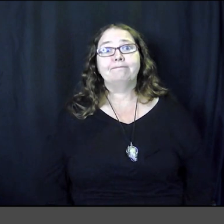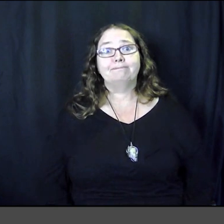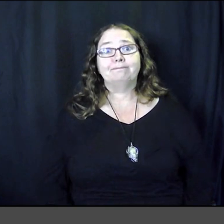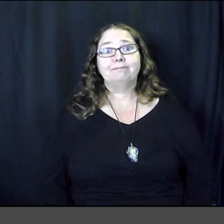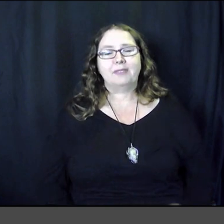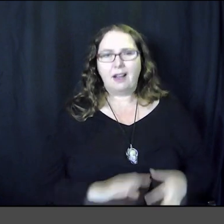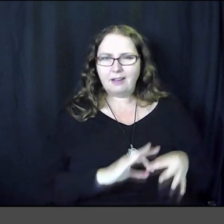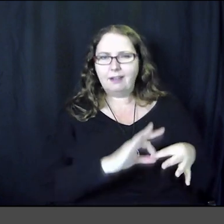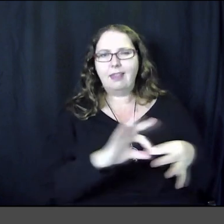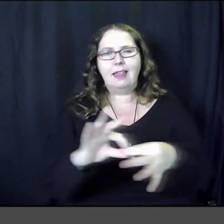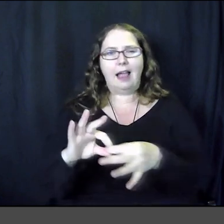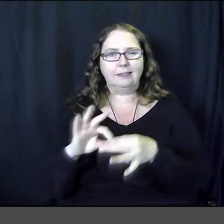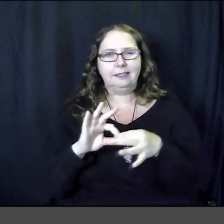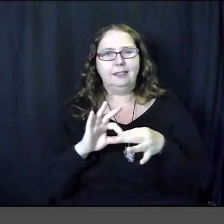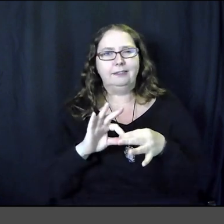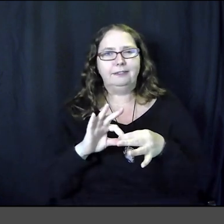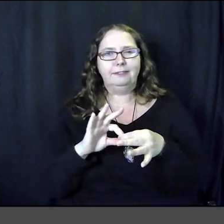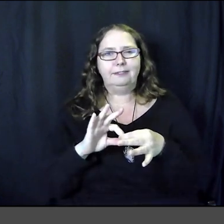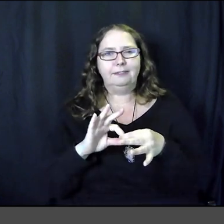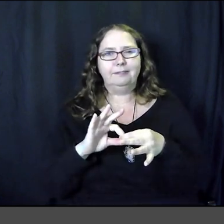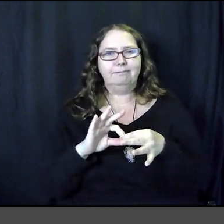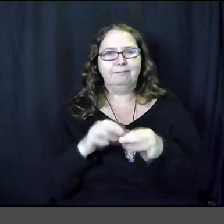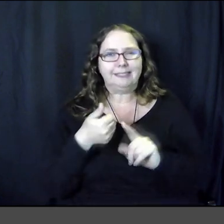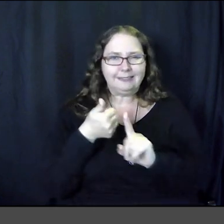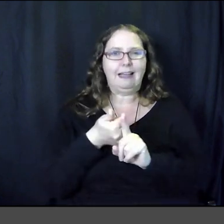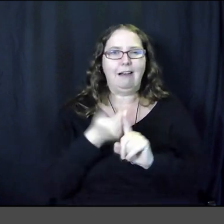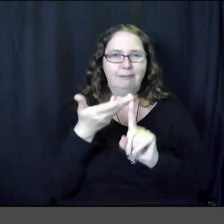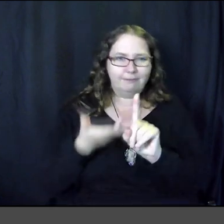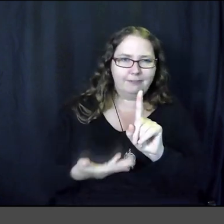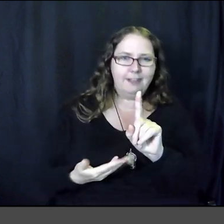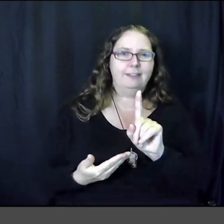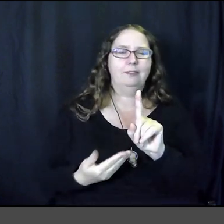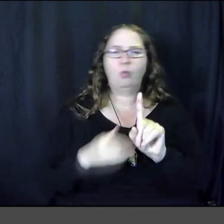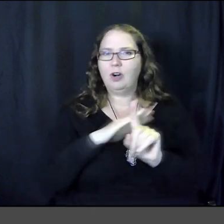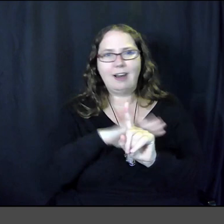WE'RE NO LONGER INVISIBLE OR NO LONGER BEING INVISIBLIZED.